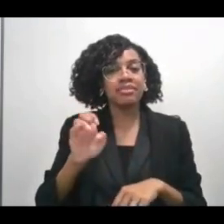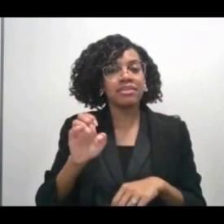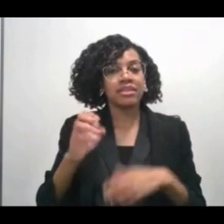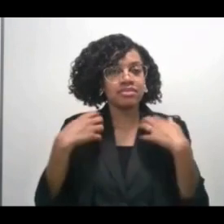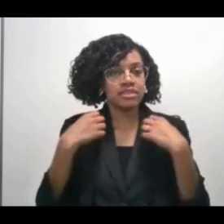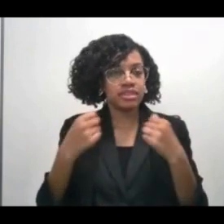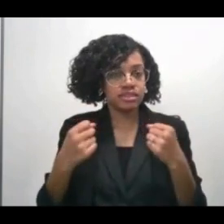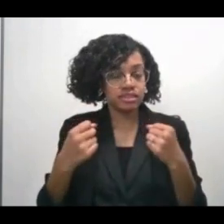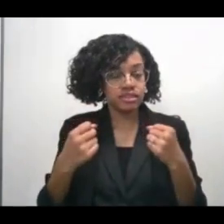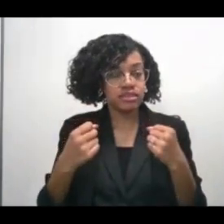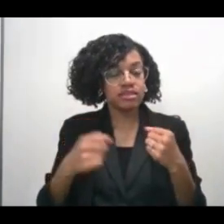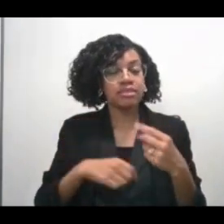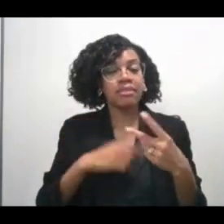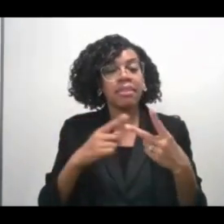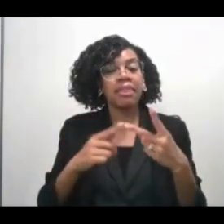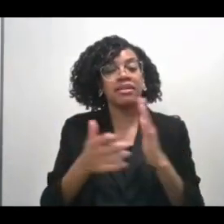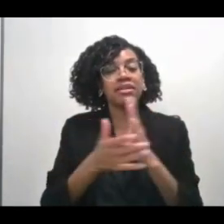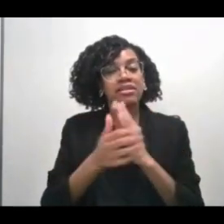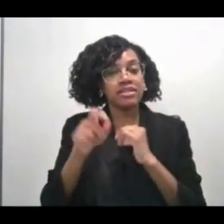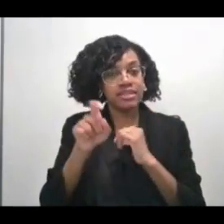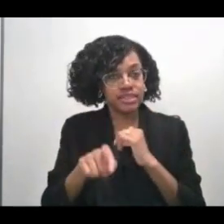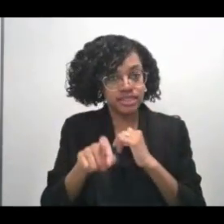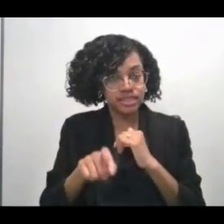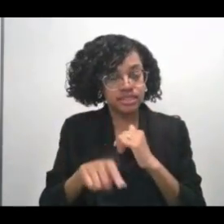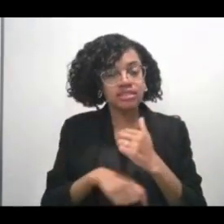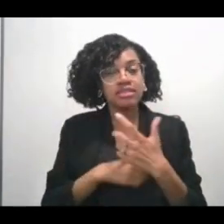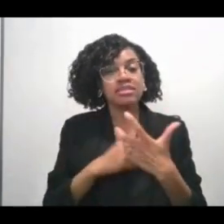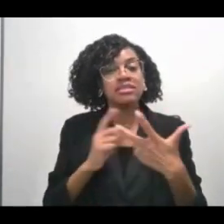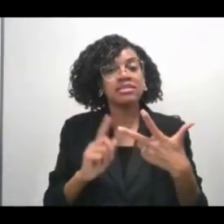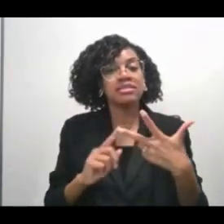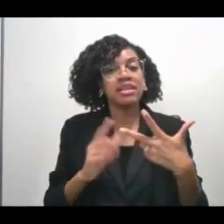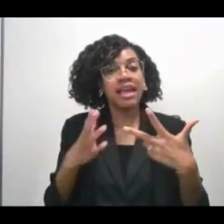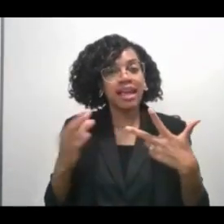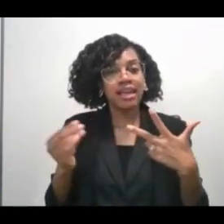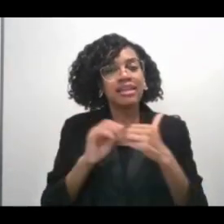the skills needed to do that, and put those in context for